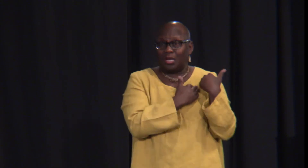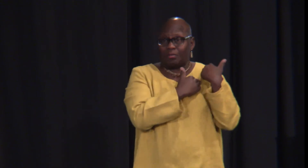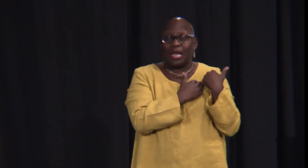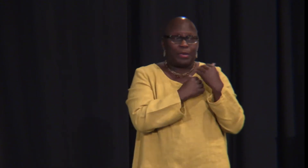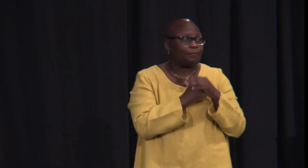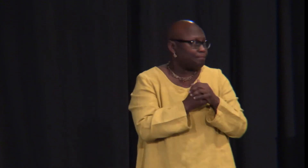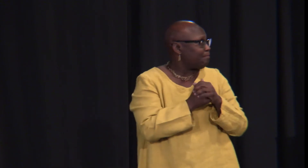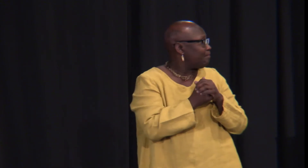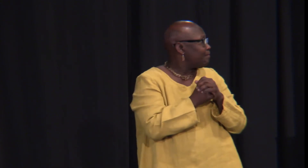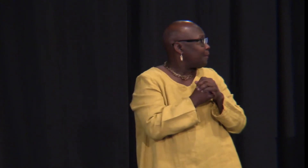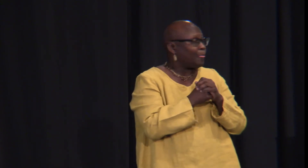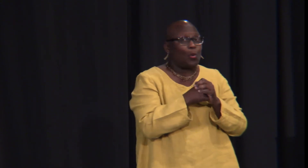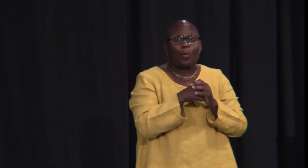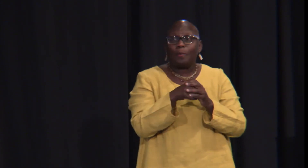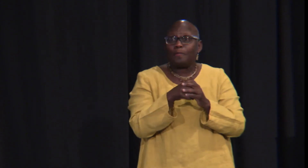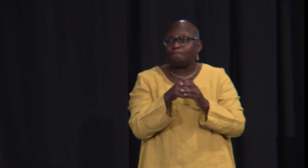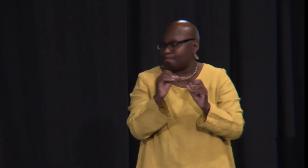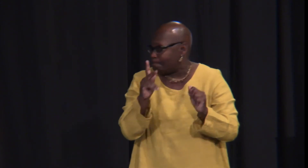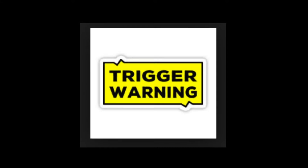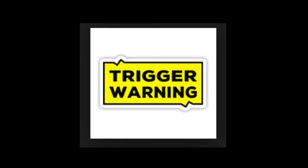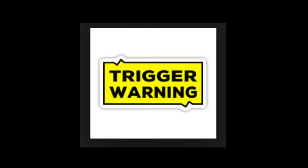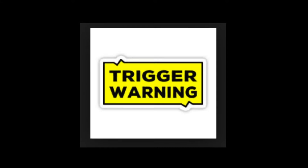Am I clear.